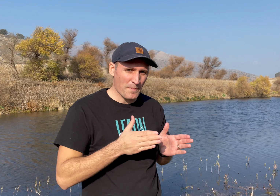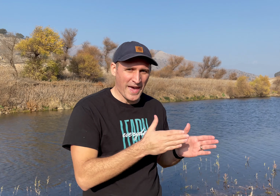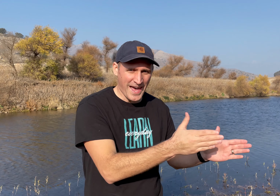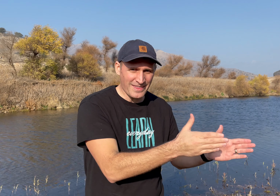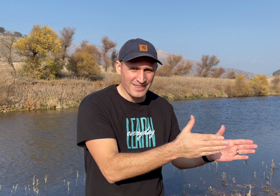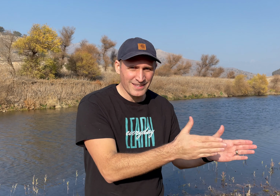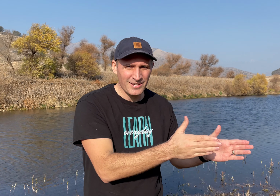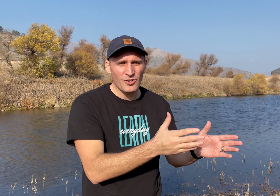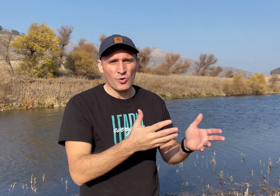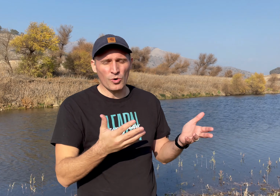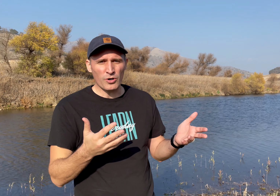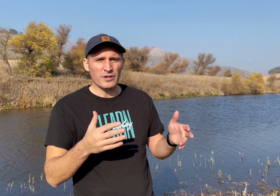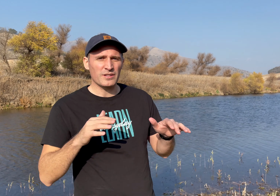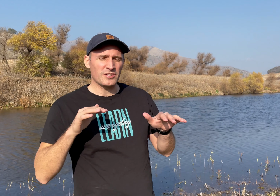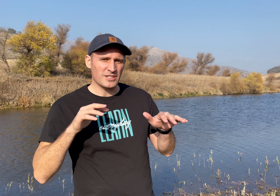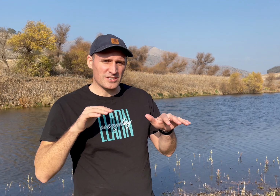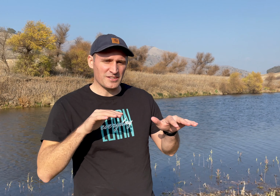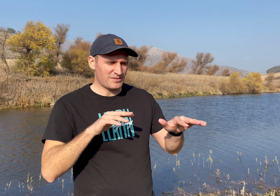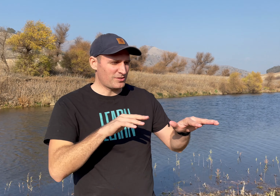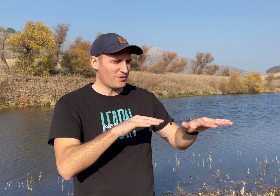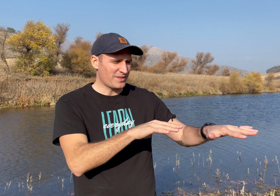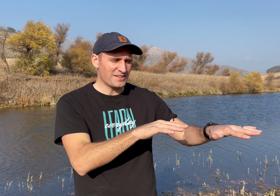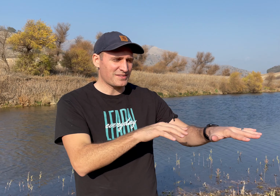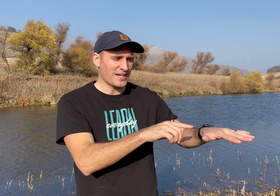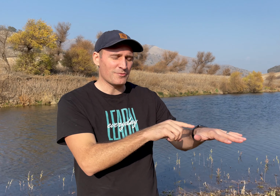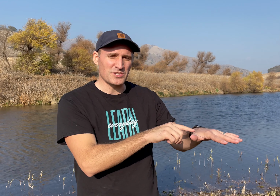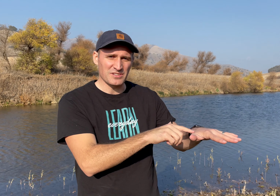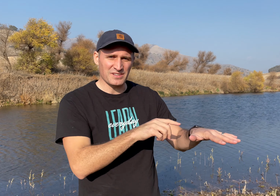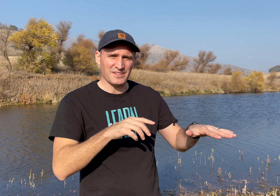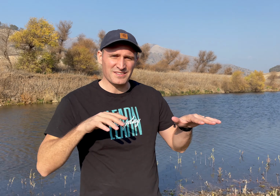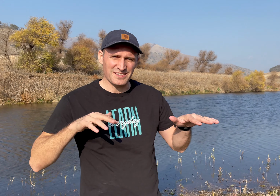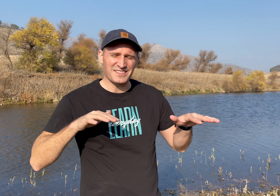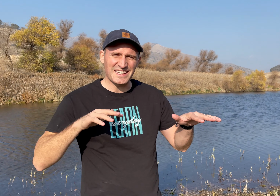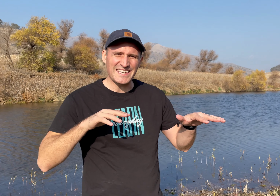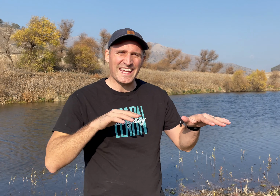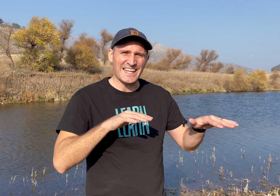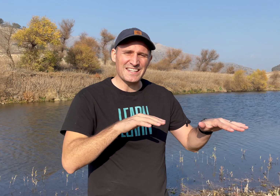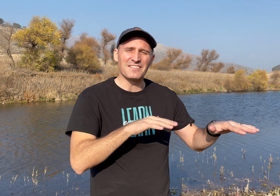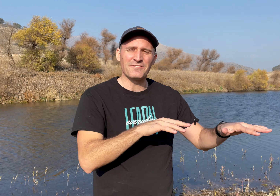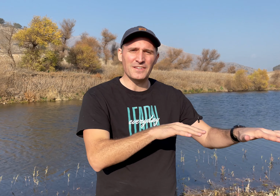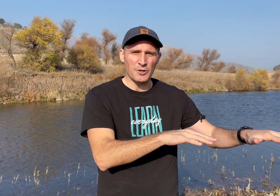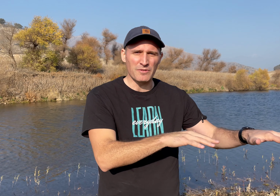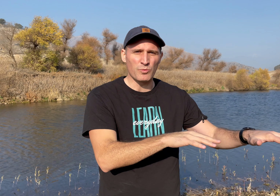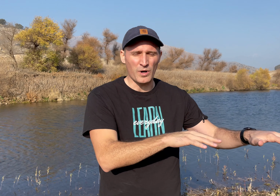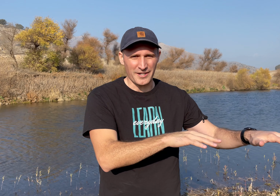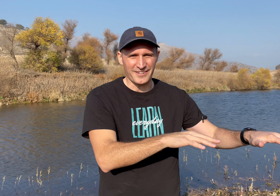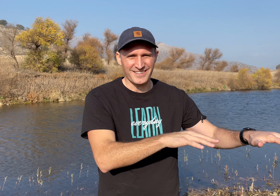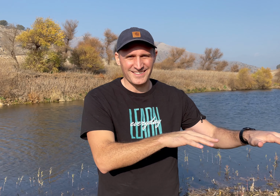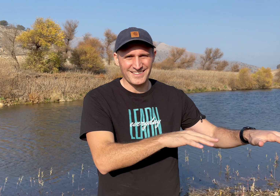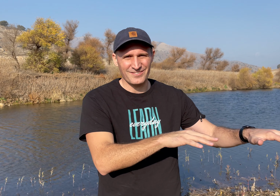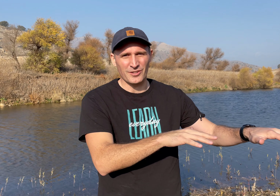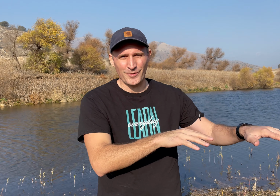path or you could just do this sign which is just indicating the flow of water, for river.